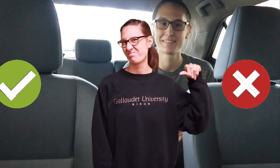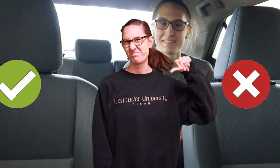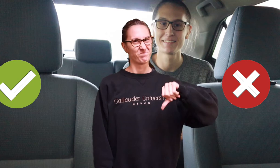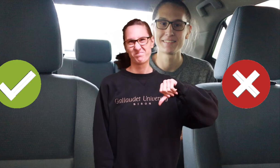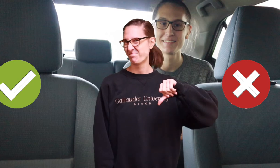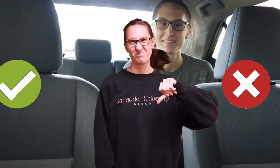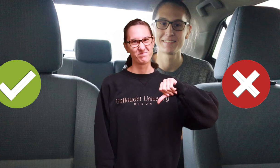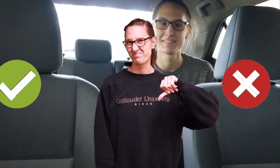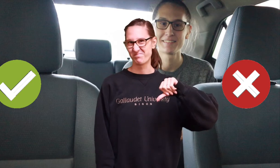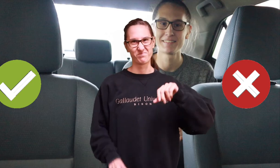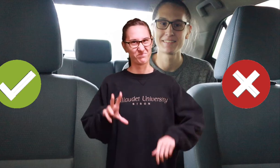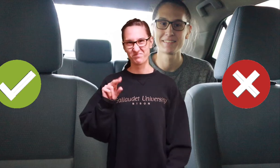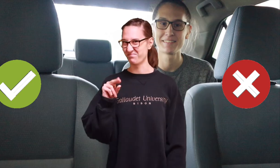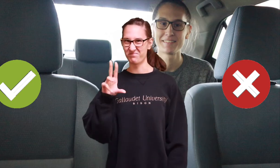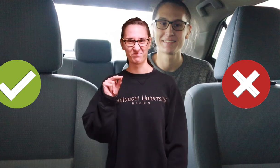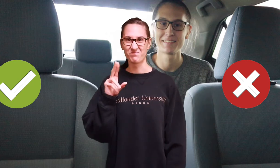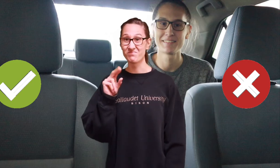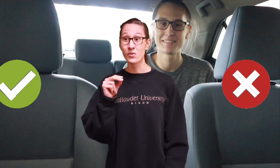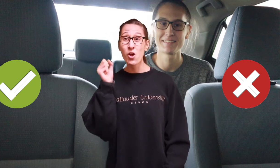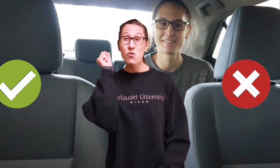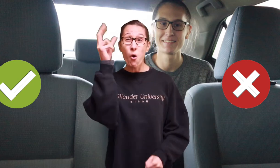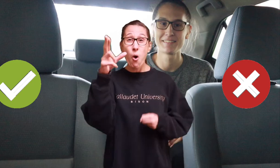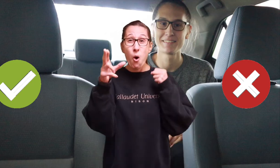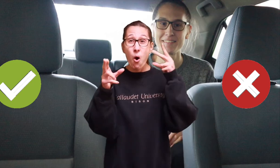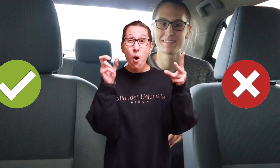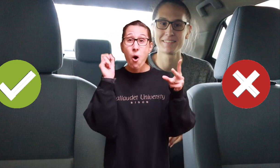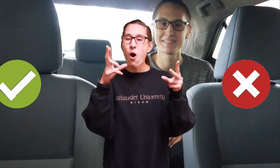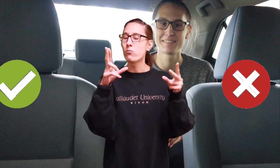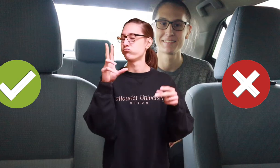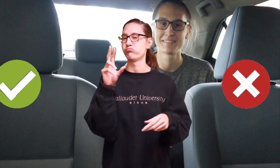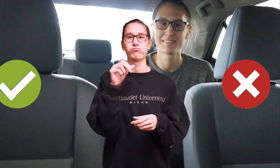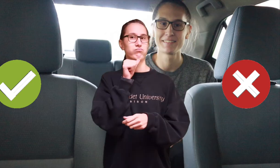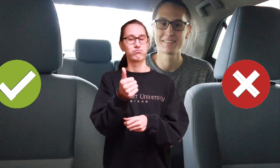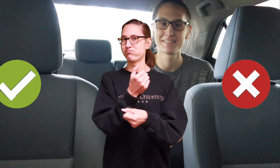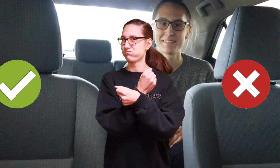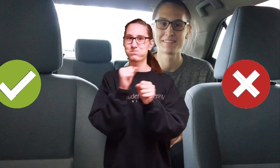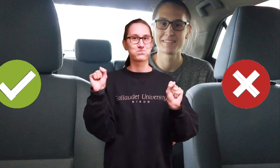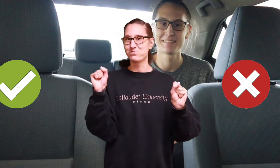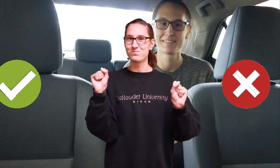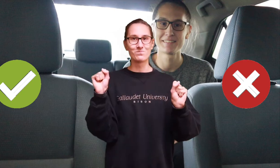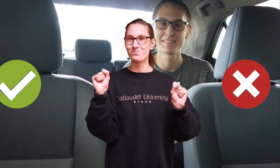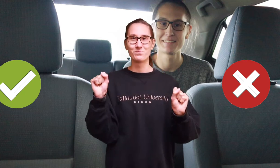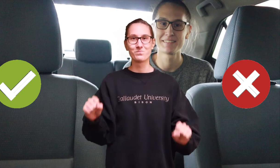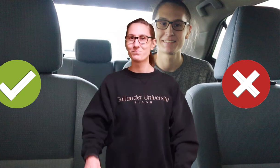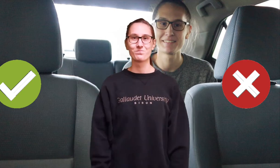Bad. Throwing things is not safe